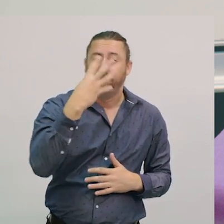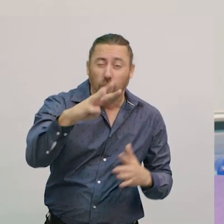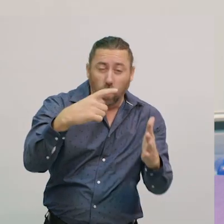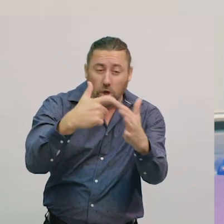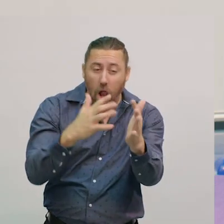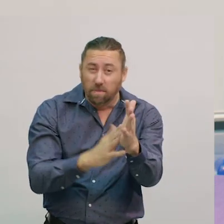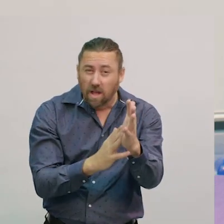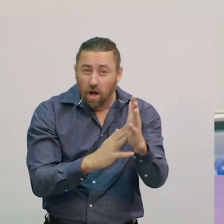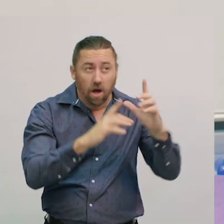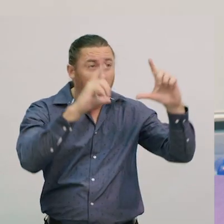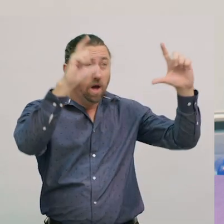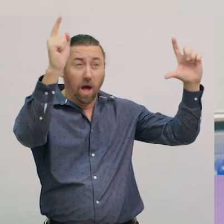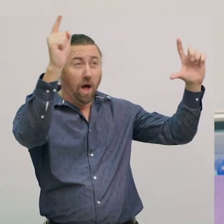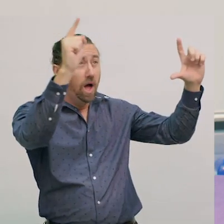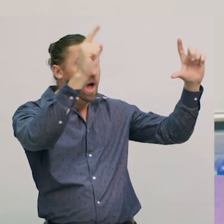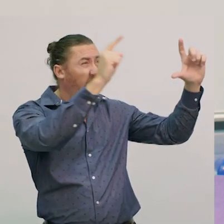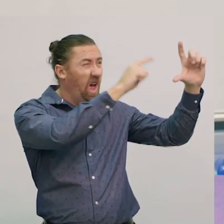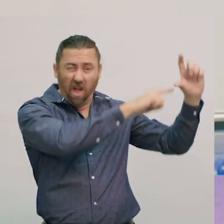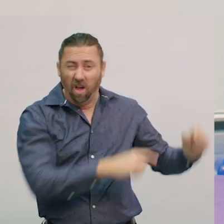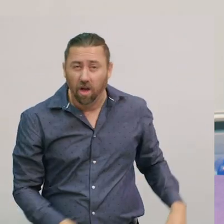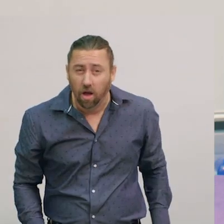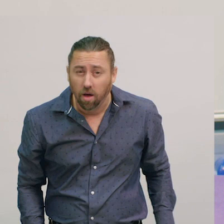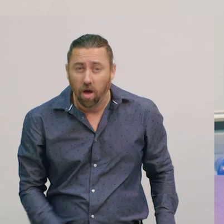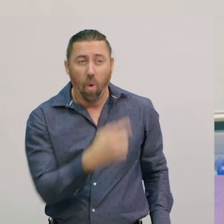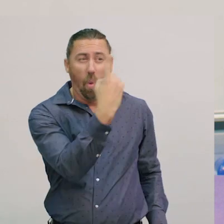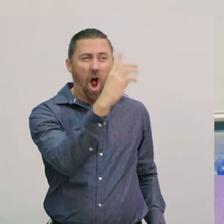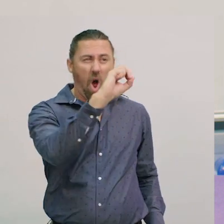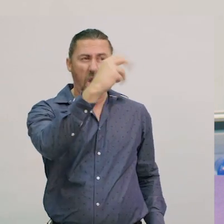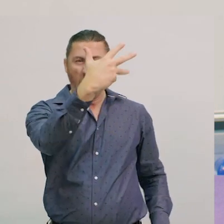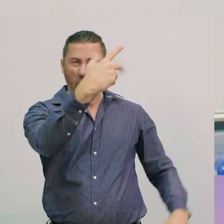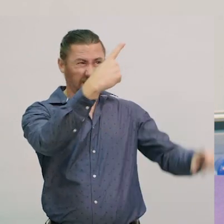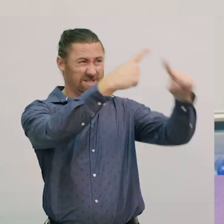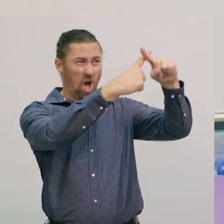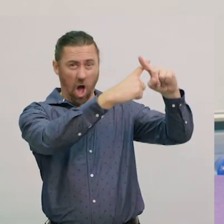This means the Sun is 109 times as large as the Earth.